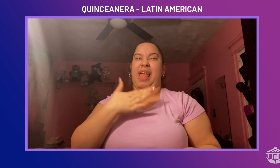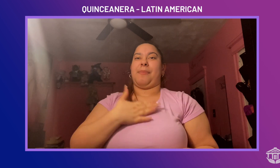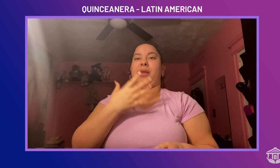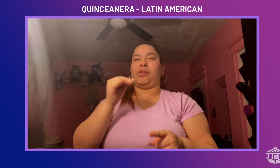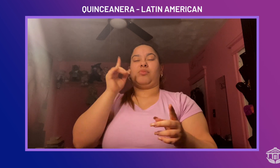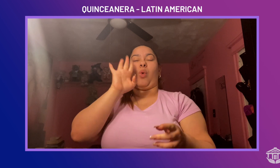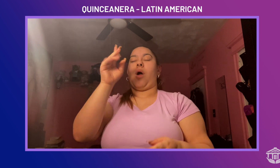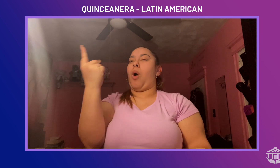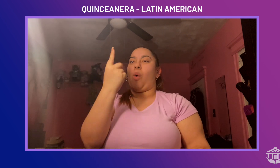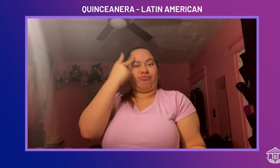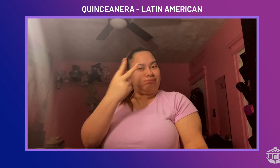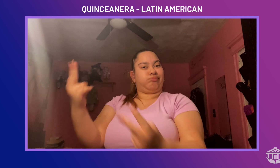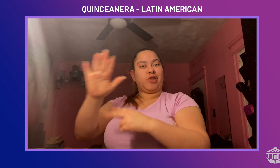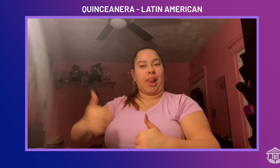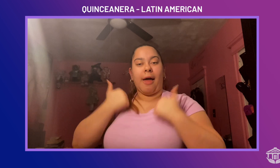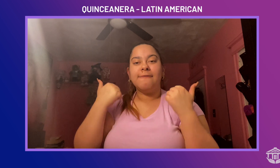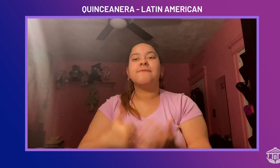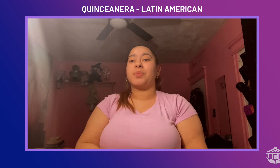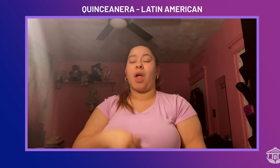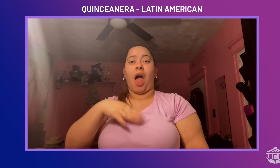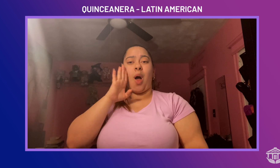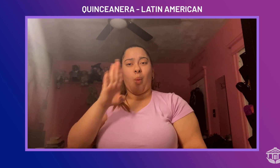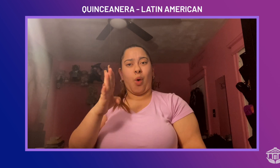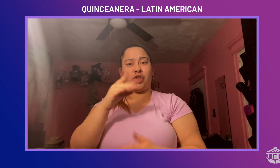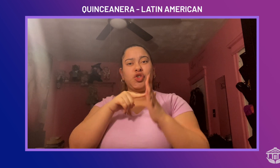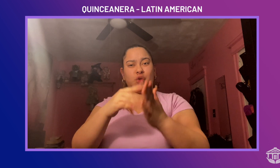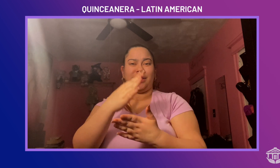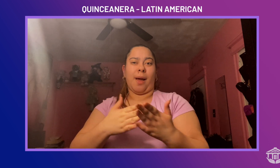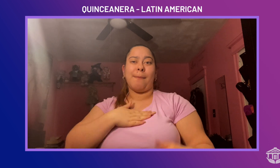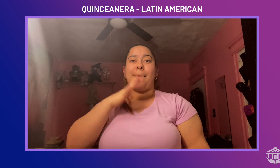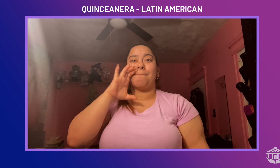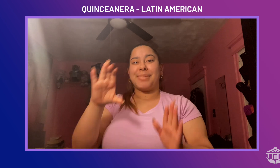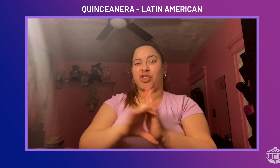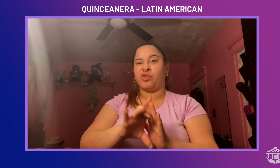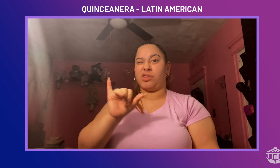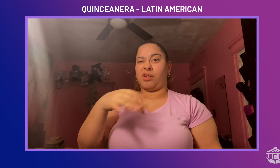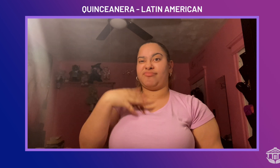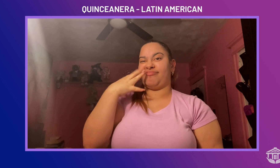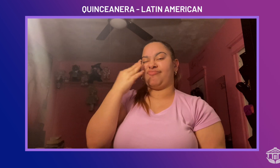personal preferences, including the number of guests invited. This is, after all, a once in a lifetime event that she’ll look back on for the rest of her life.